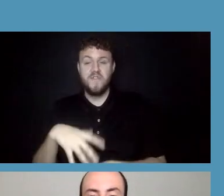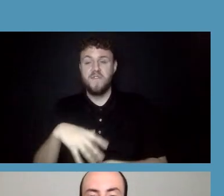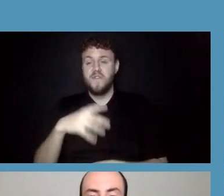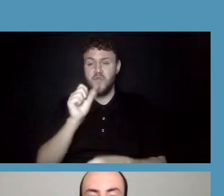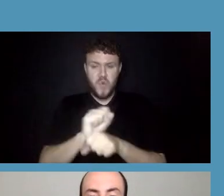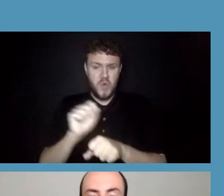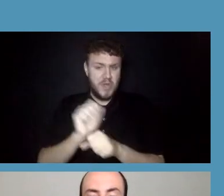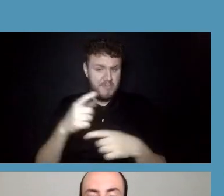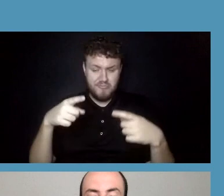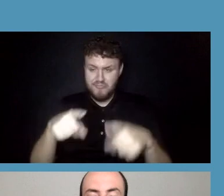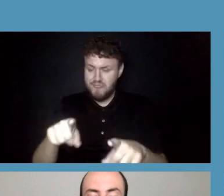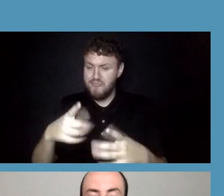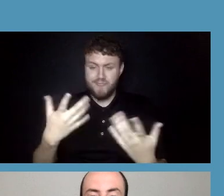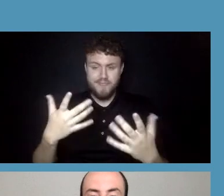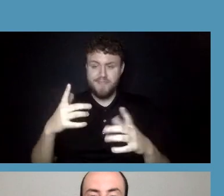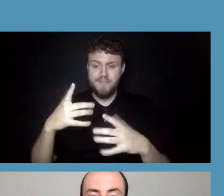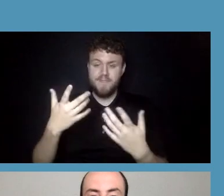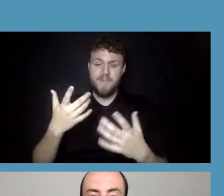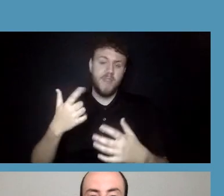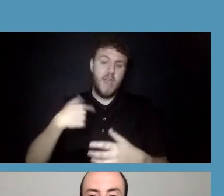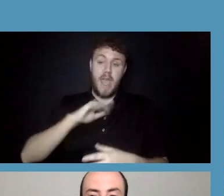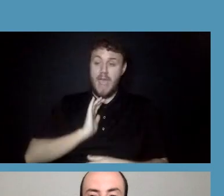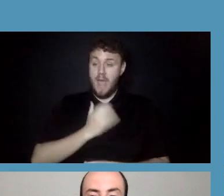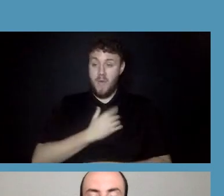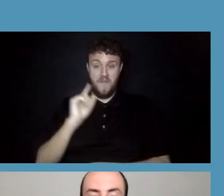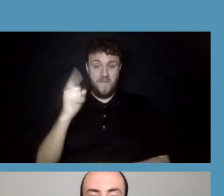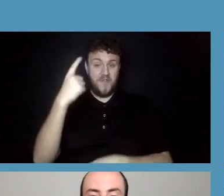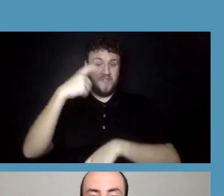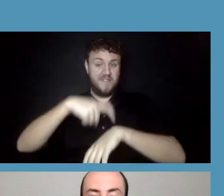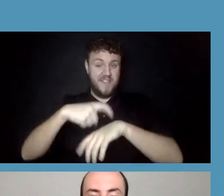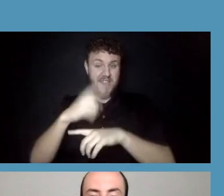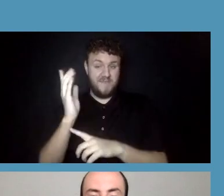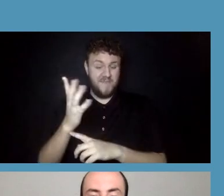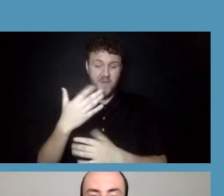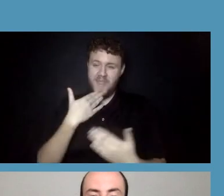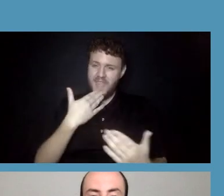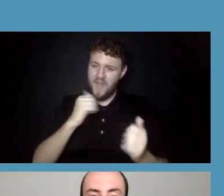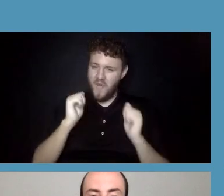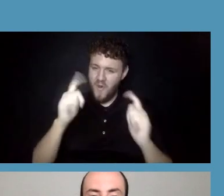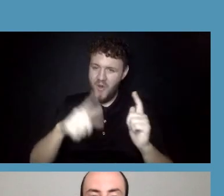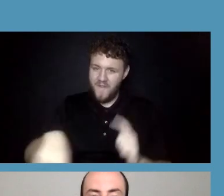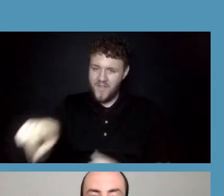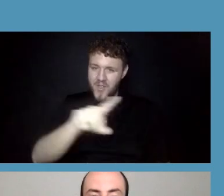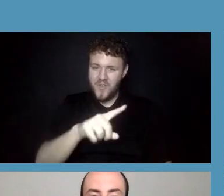this with us, this was our first go at it, so thank you all. And I really want to say